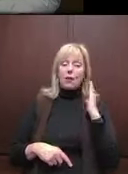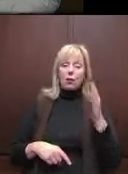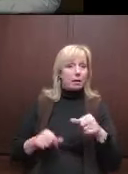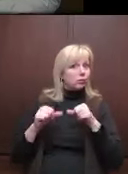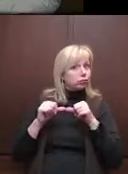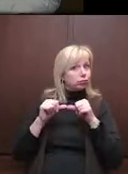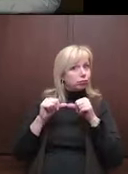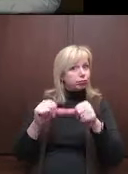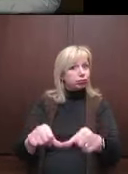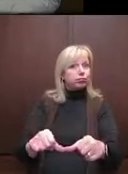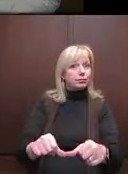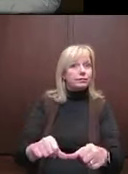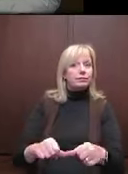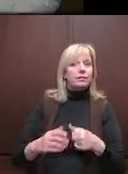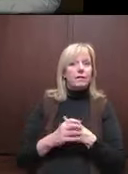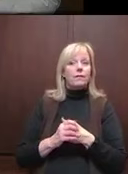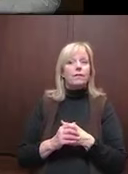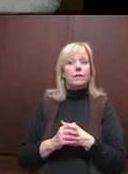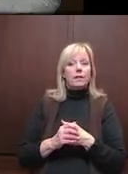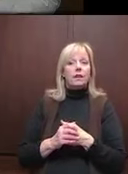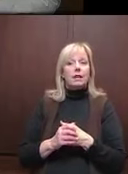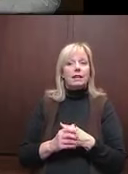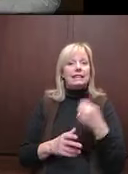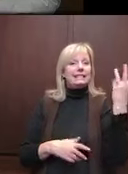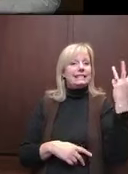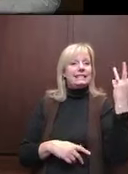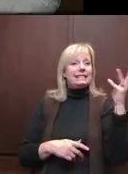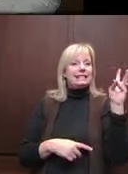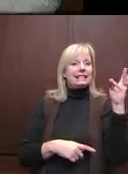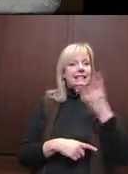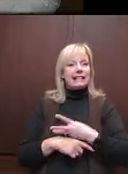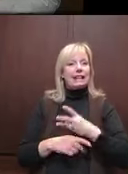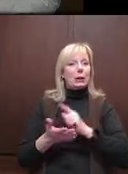this wouldn't be six day a week site.